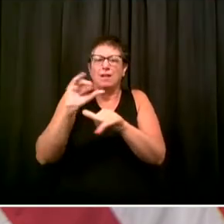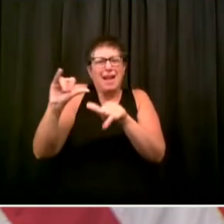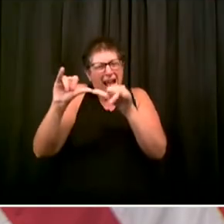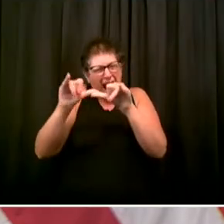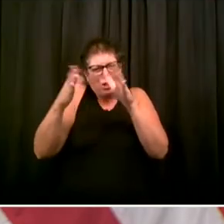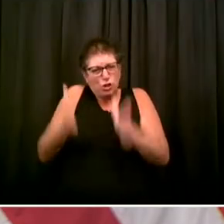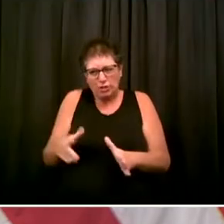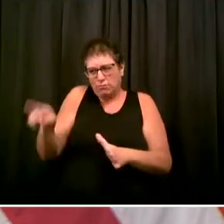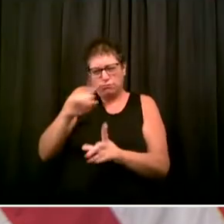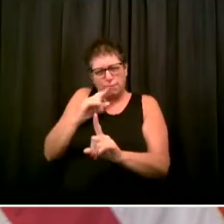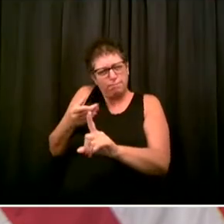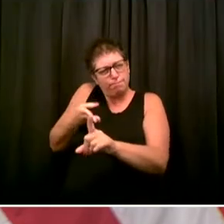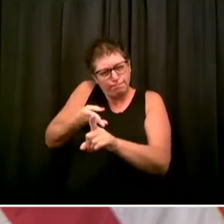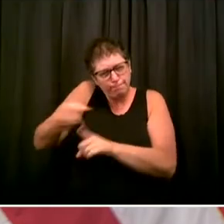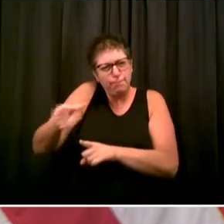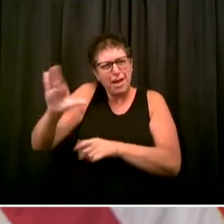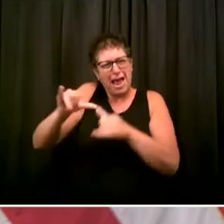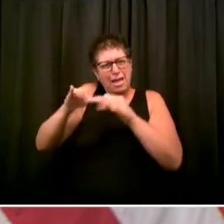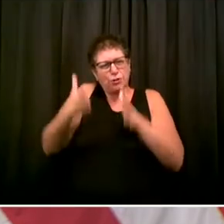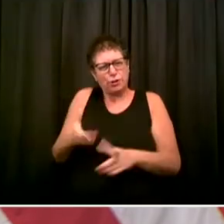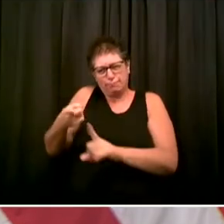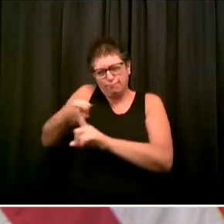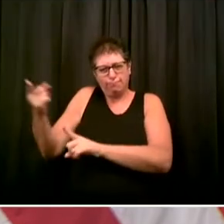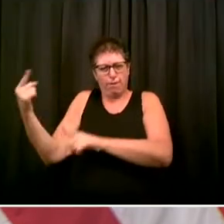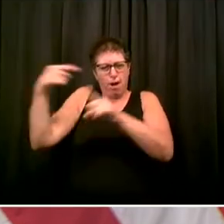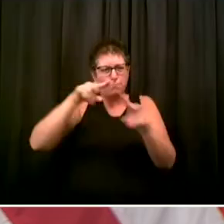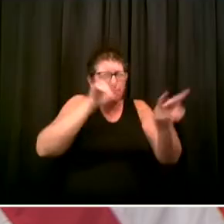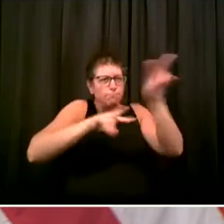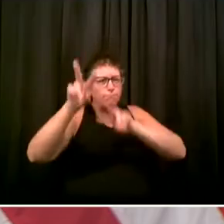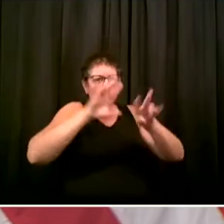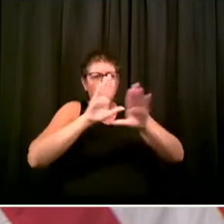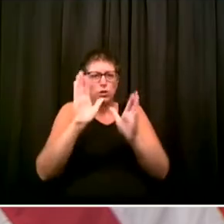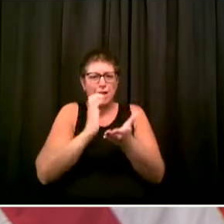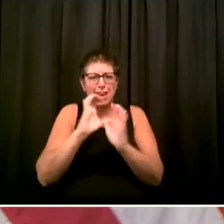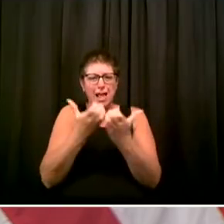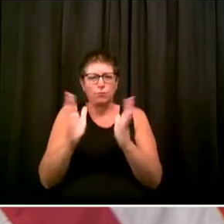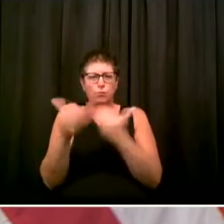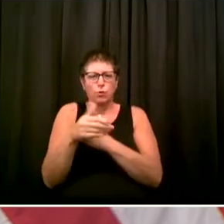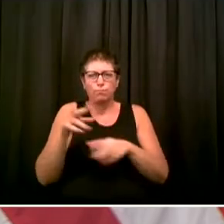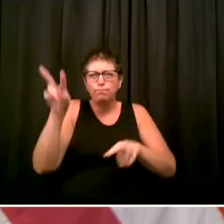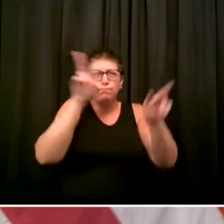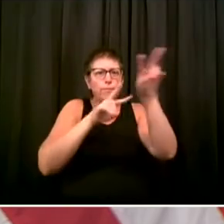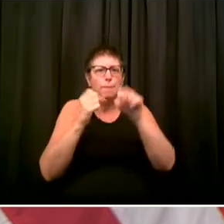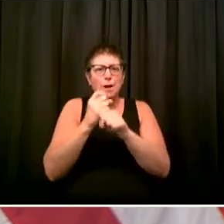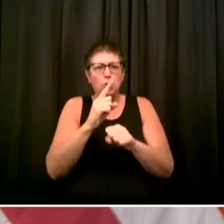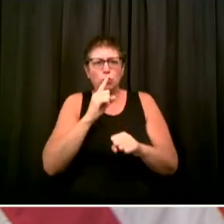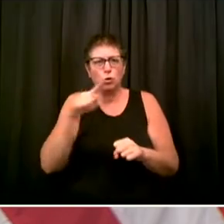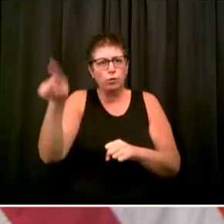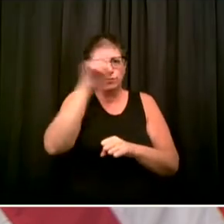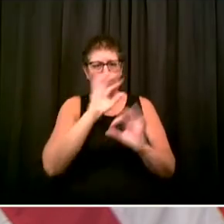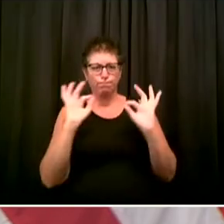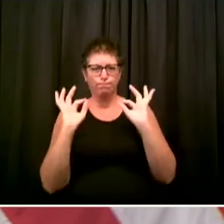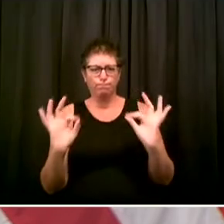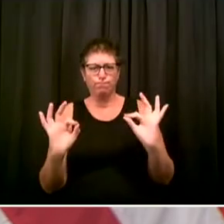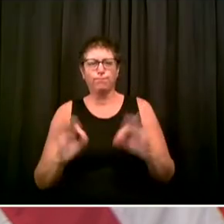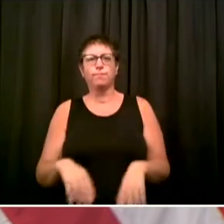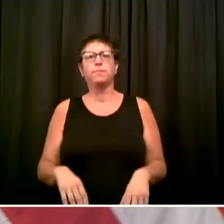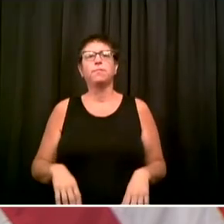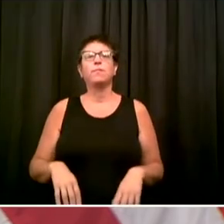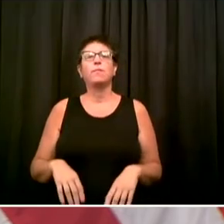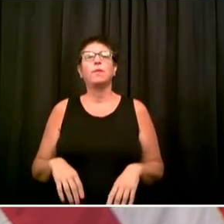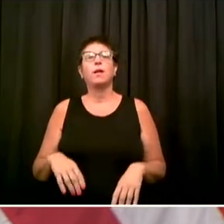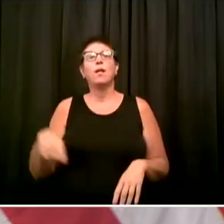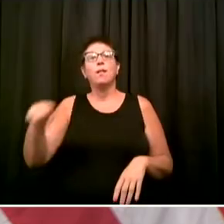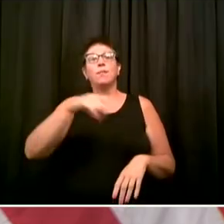BY THE CONSTRUCTION